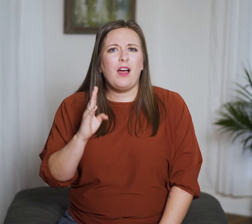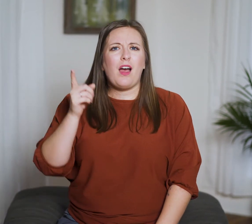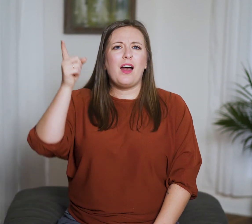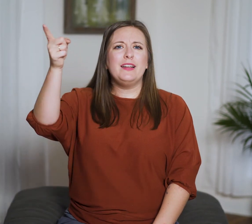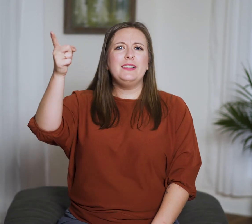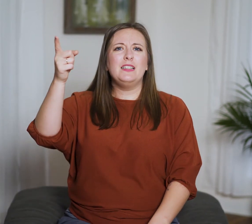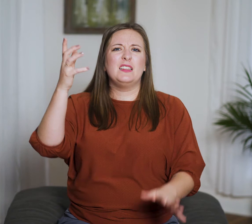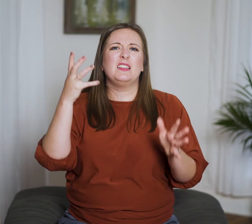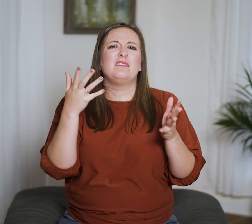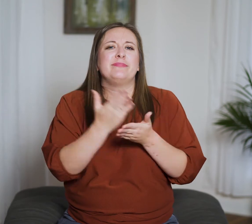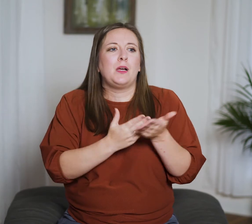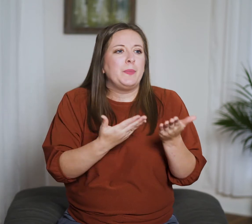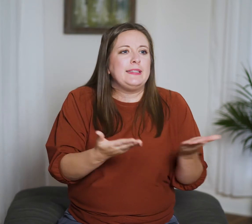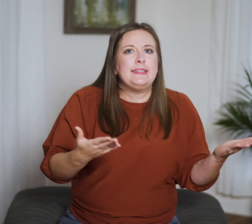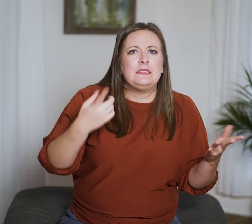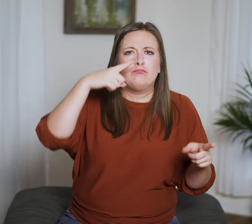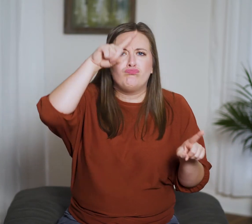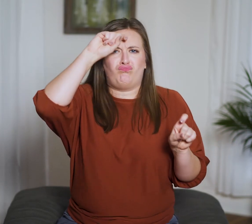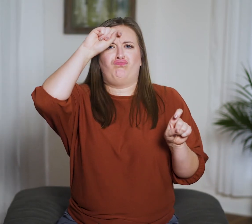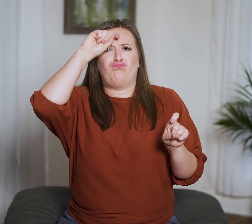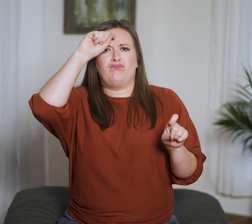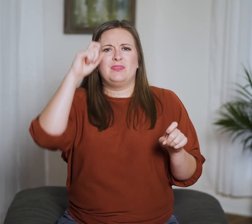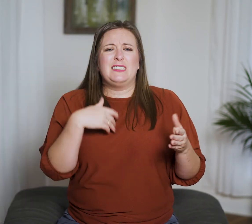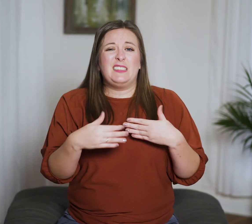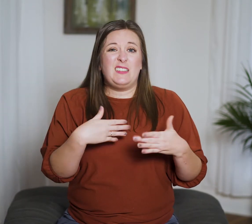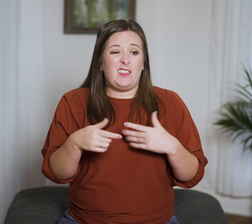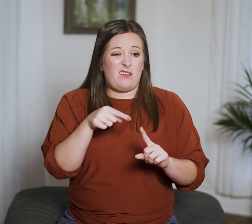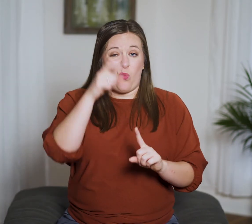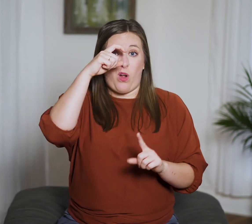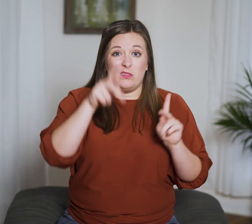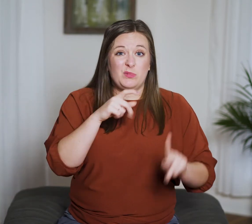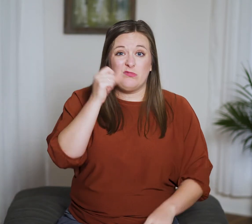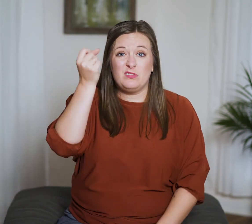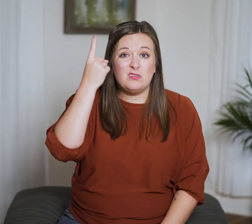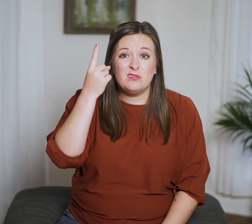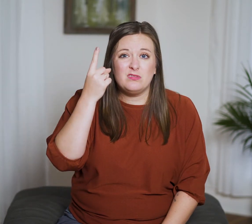God leaves some things as mysteries even to the wise.